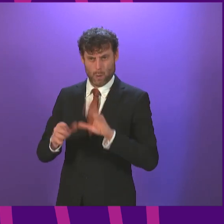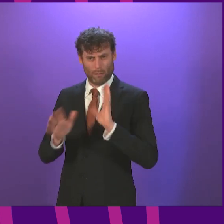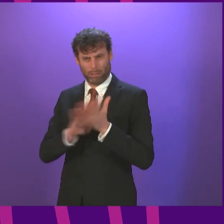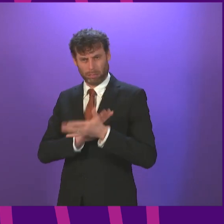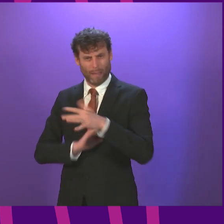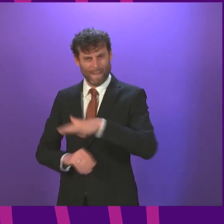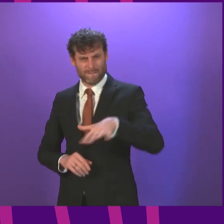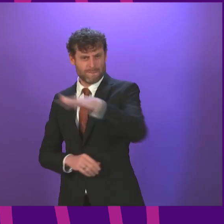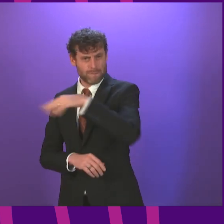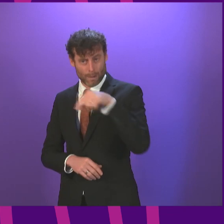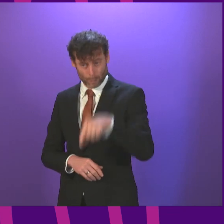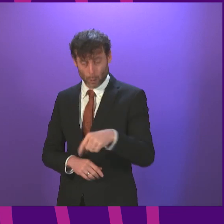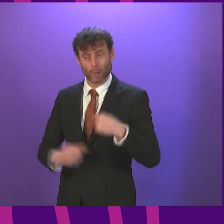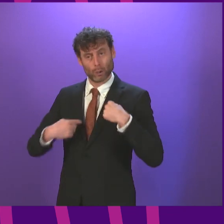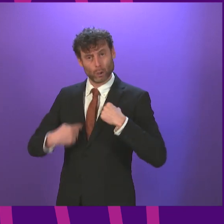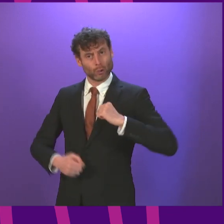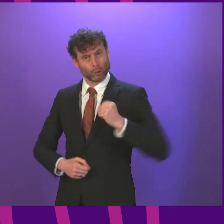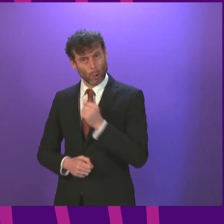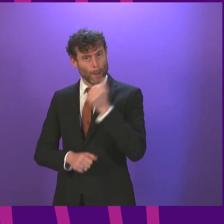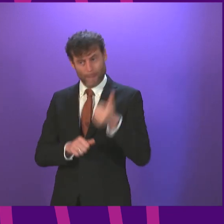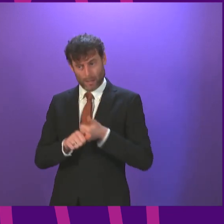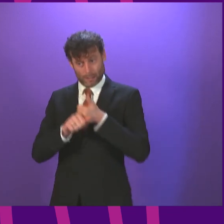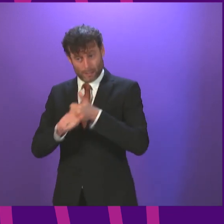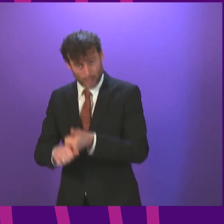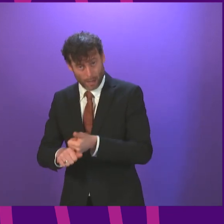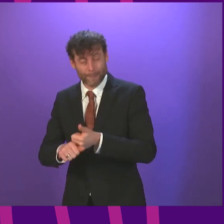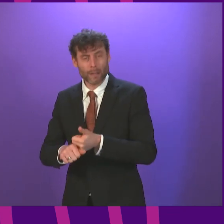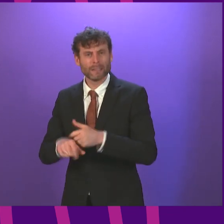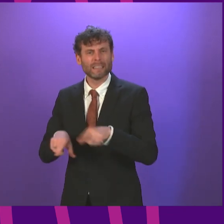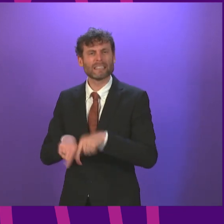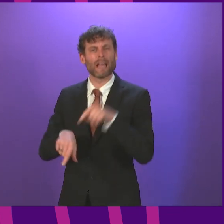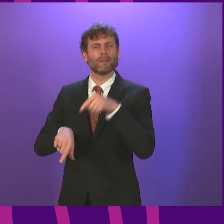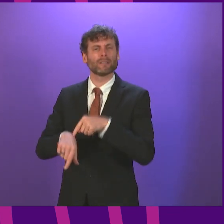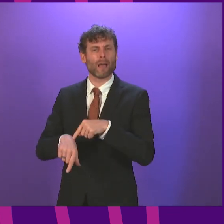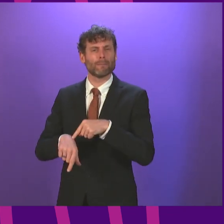yet on the day when the United Kingdom Government released its planet-wrecking plan, Scotland’s